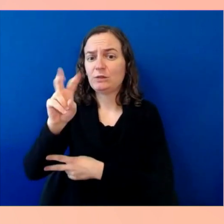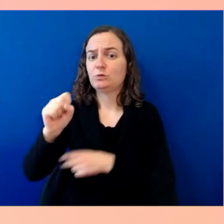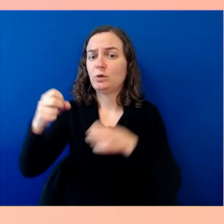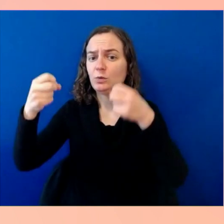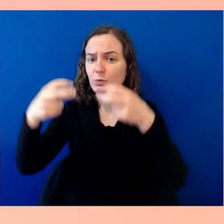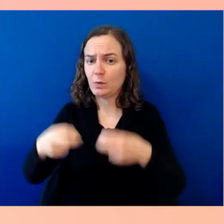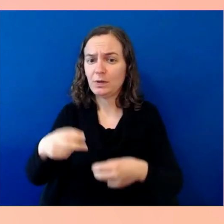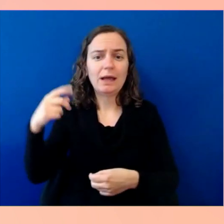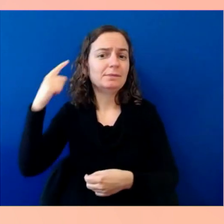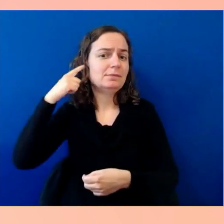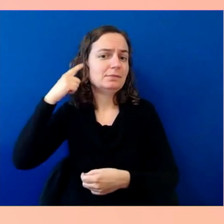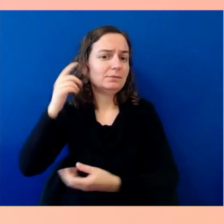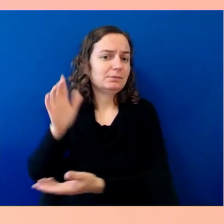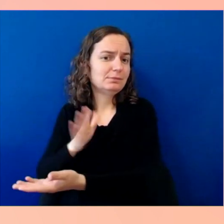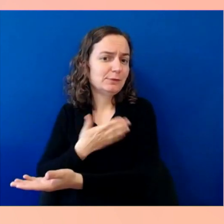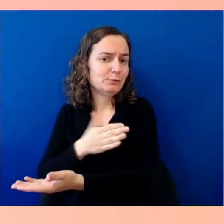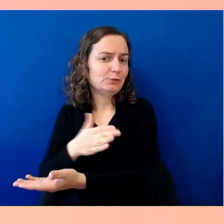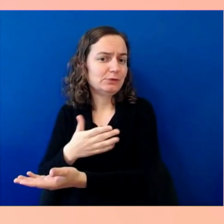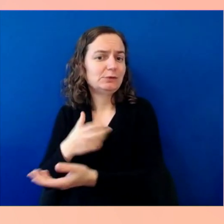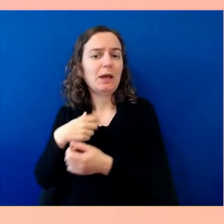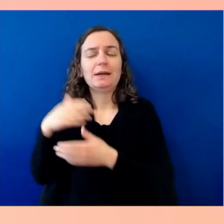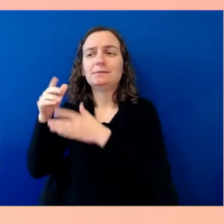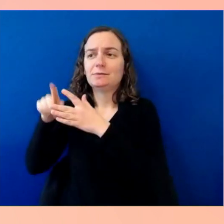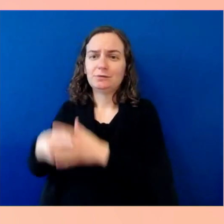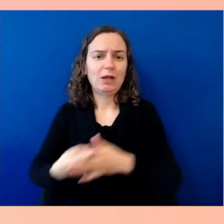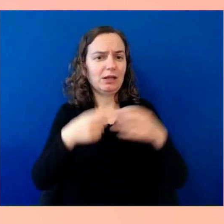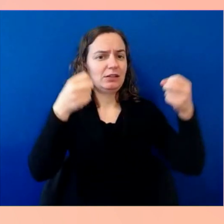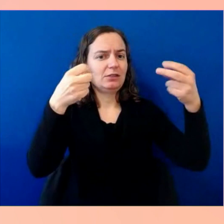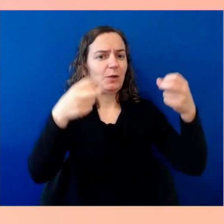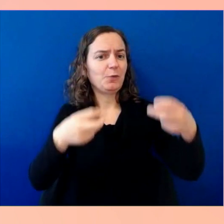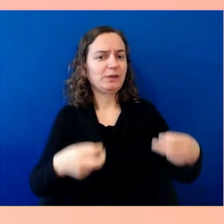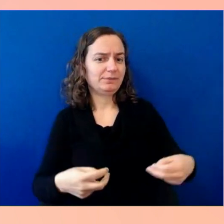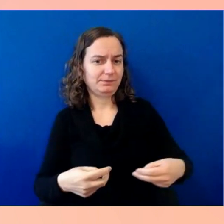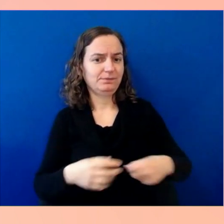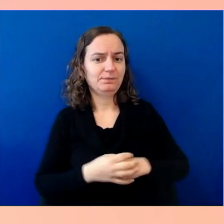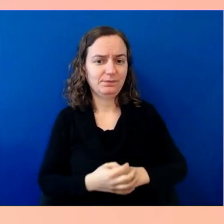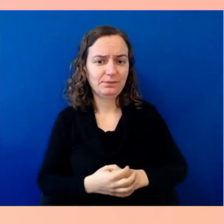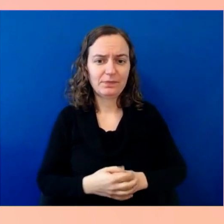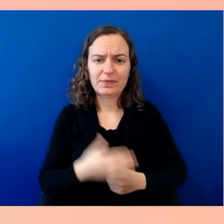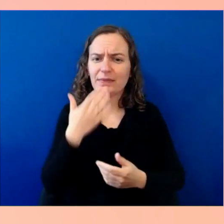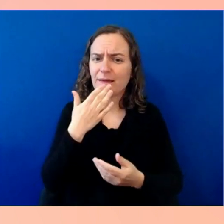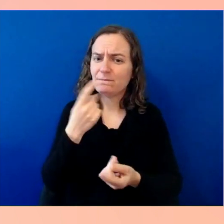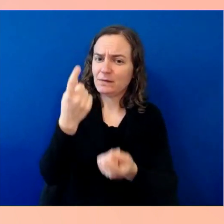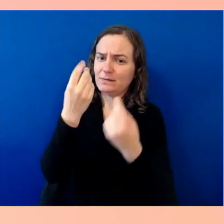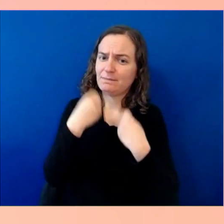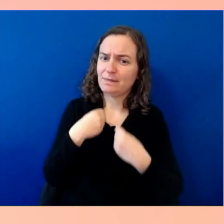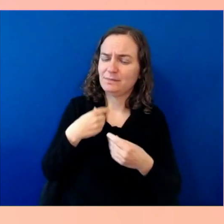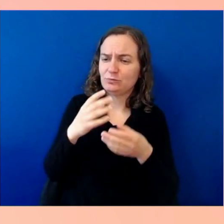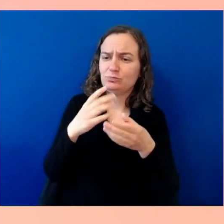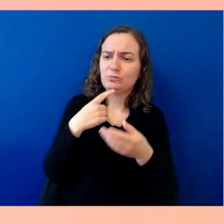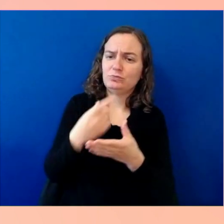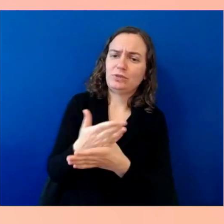Thank you for giving me space to share my story. Please remember, I'm only one ADHD or in dyslexic.